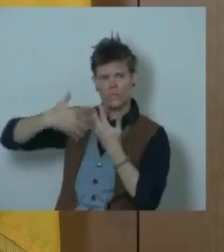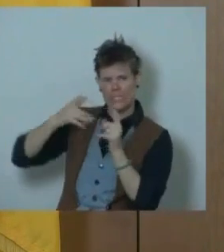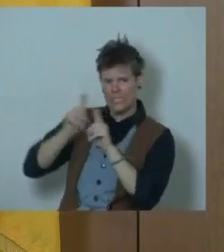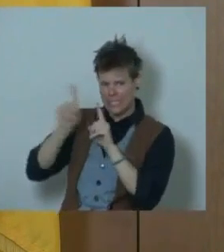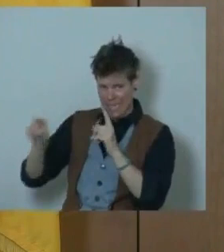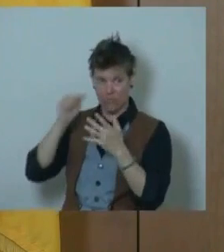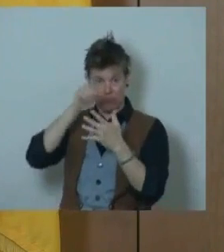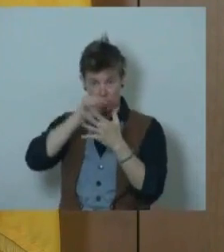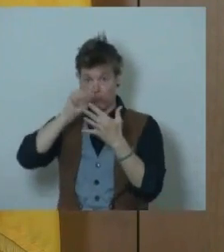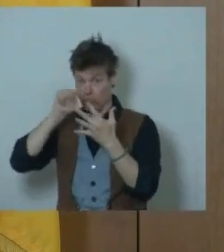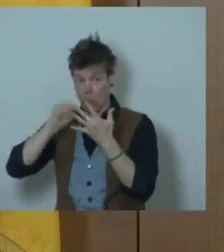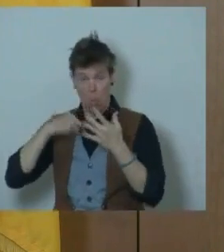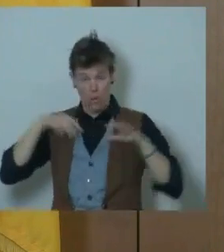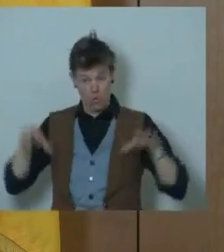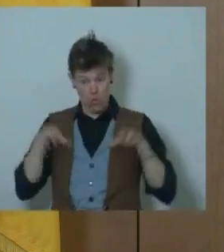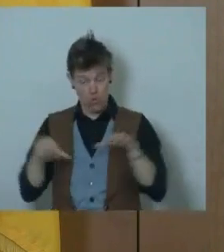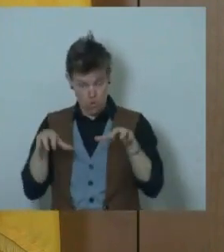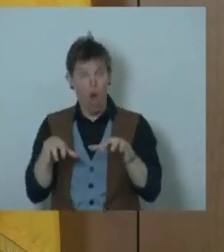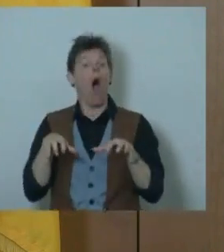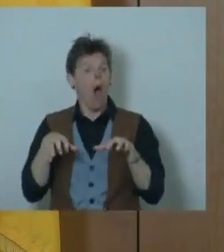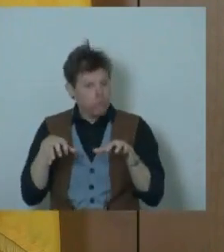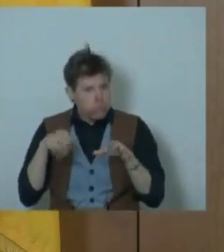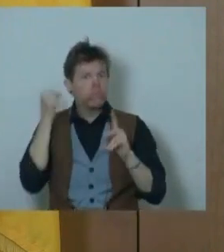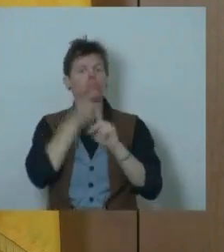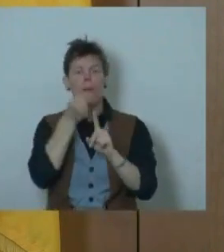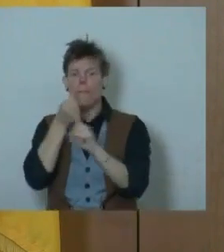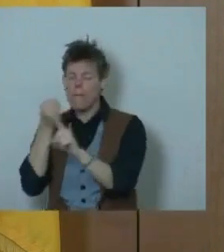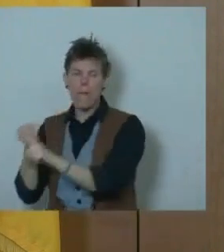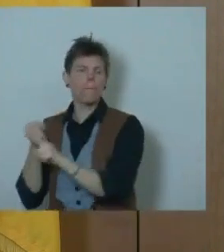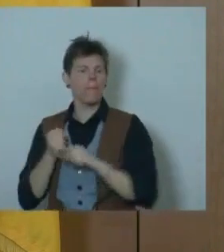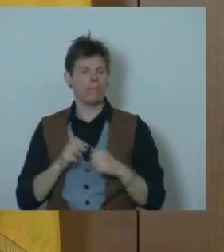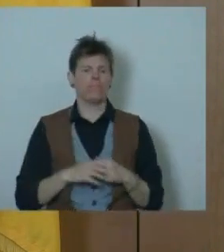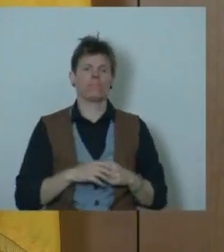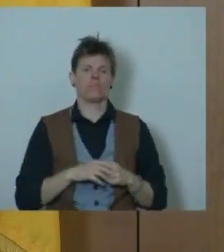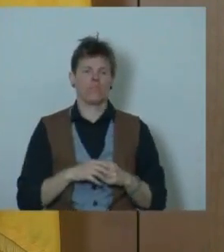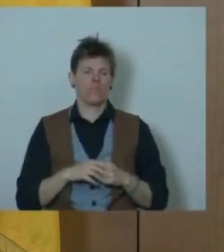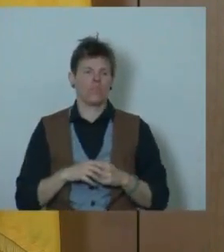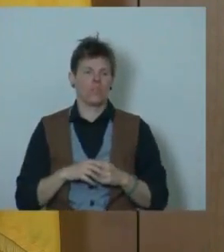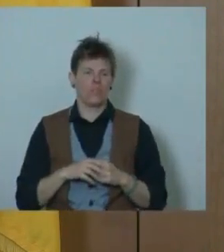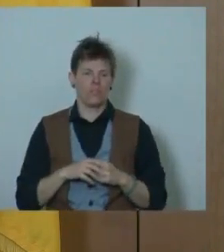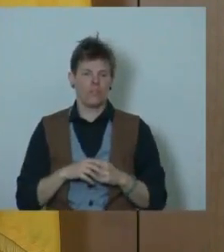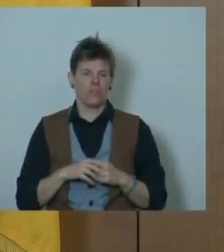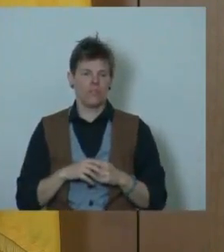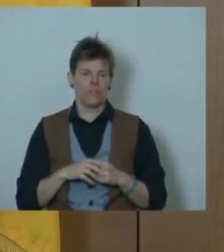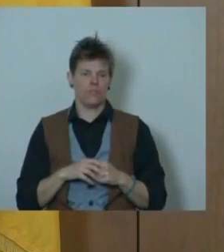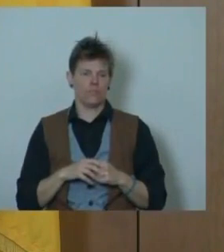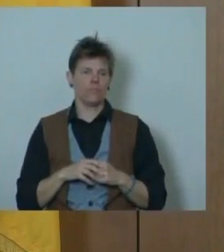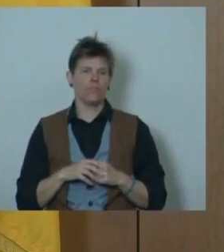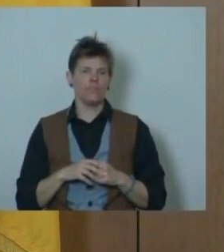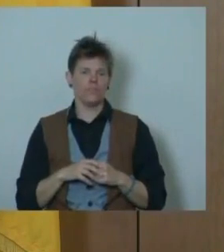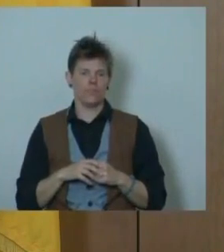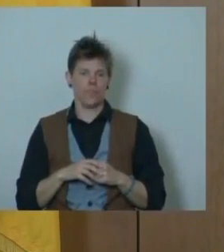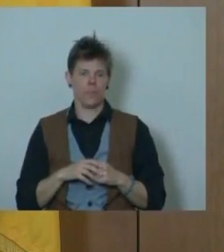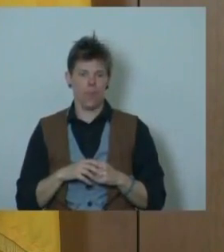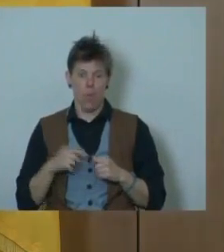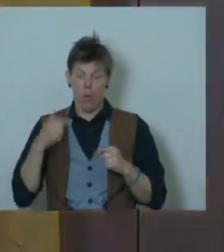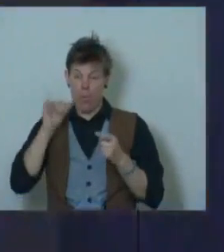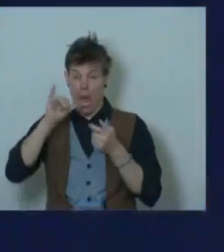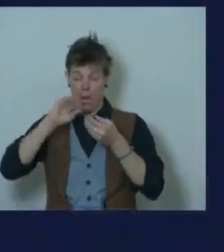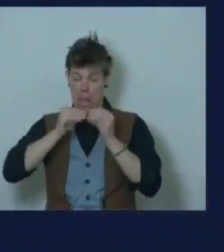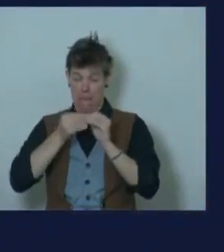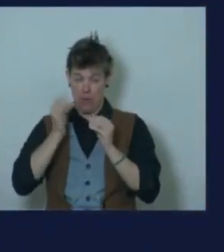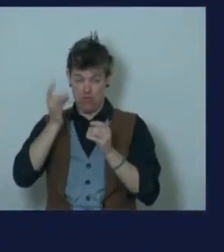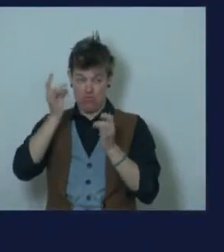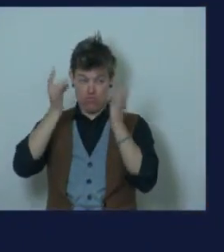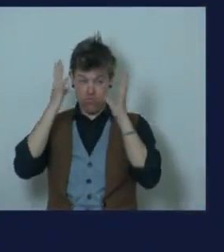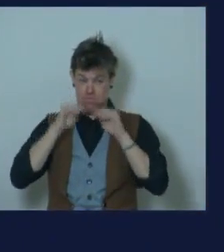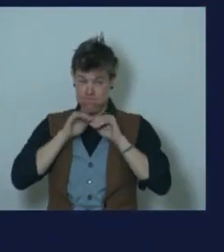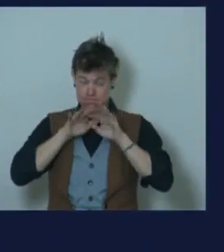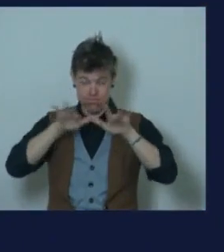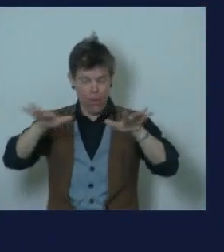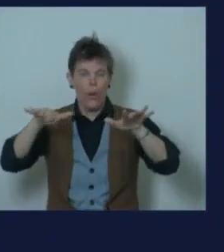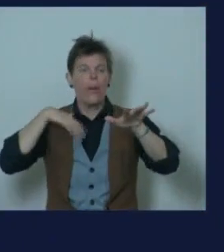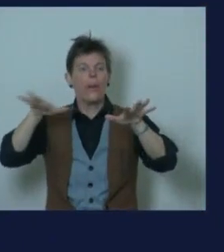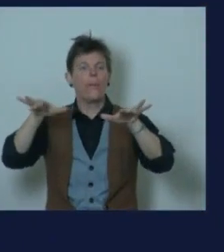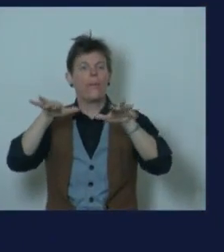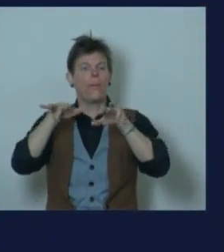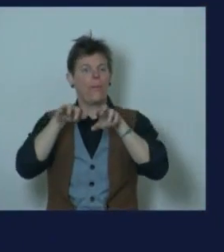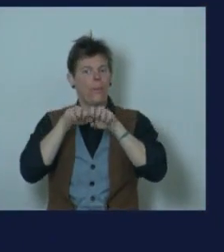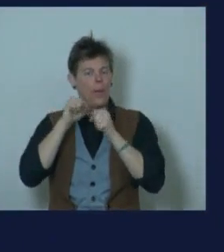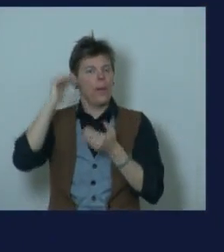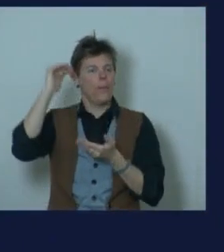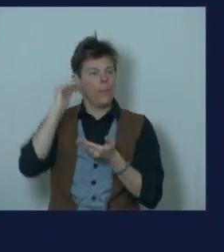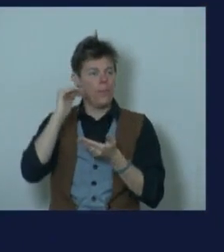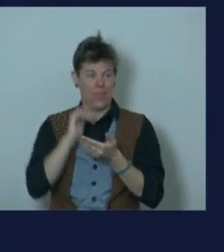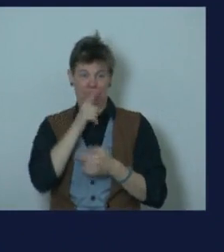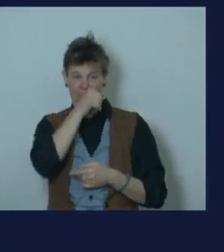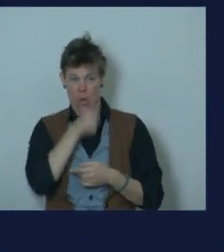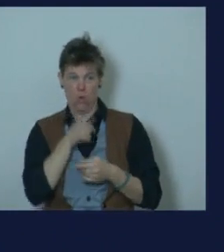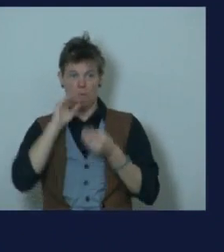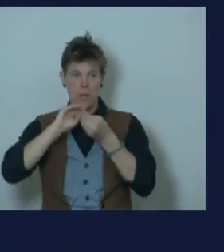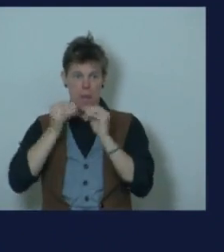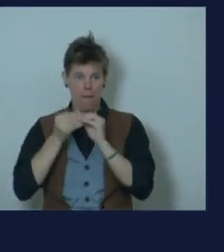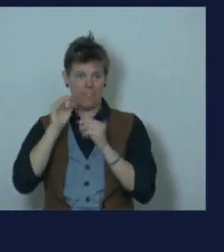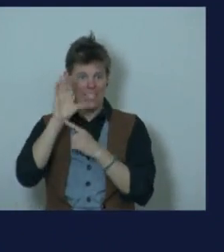WATCHING HOW OUR BUSINESS PARTNERS AND OUR SOCIAL DISTANCING AND ISOLATION IS REALLY MADE AN IMPACT AND WHAT ELSE WE NEED TO DO TO SLOW THE SPREAD OF THIS DEADLY VIRUS.